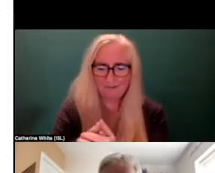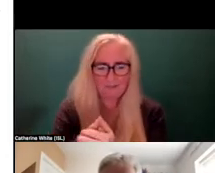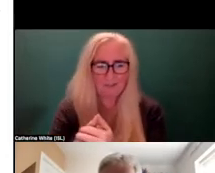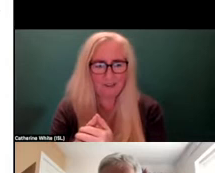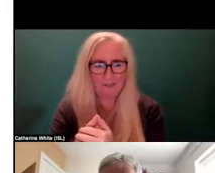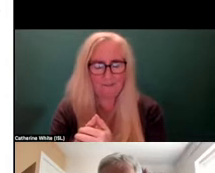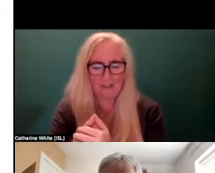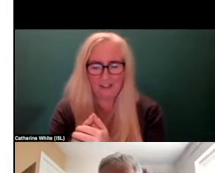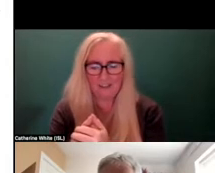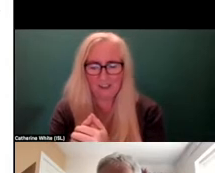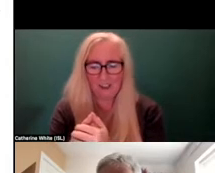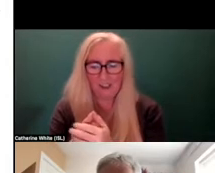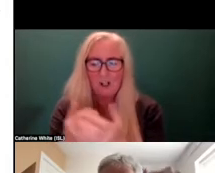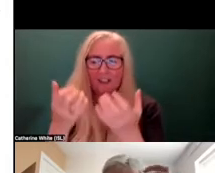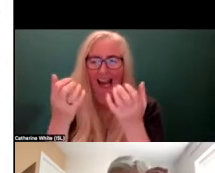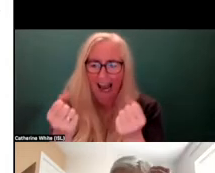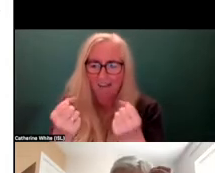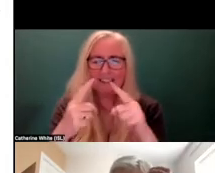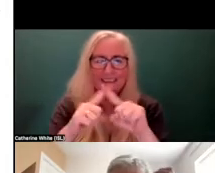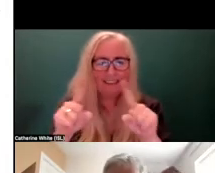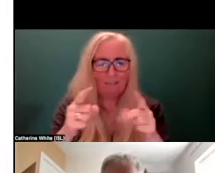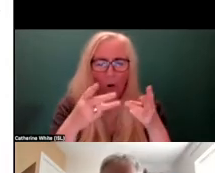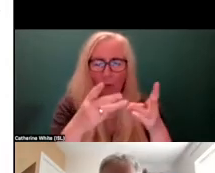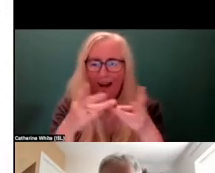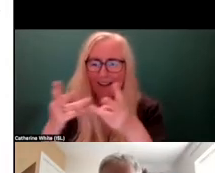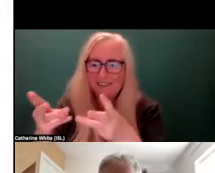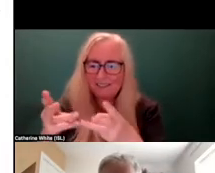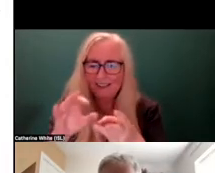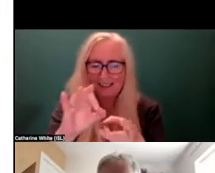So we have these, they're currently driving very different responses.